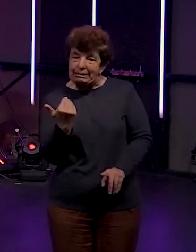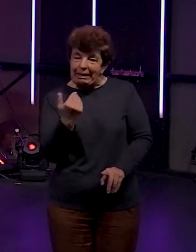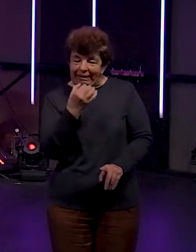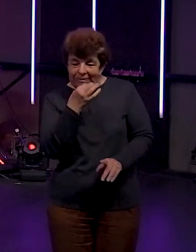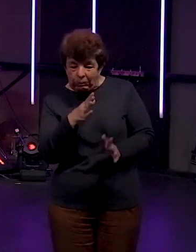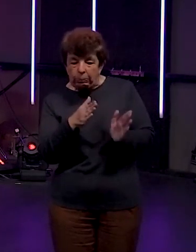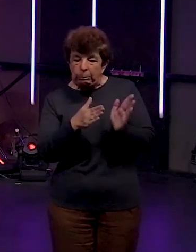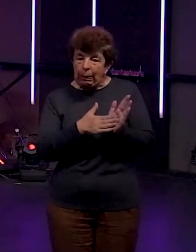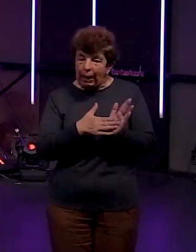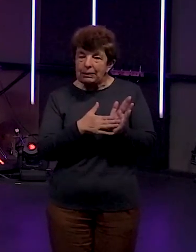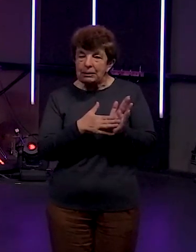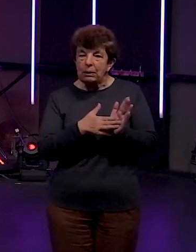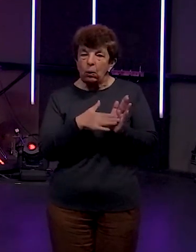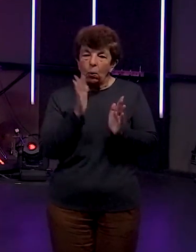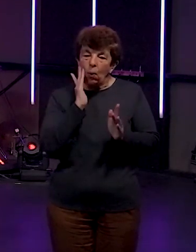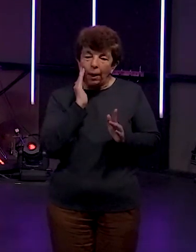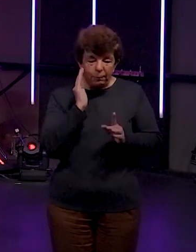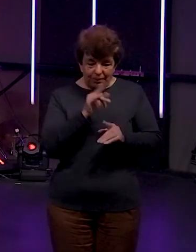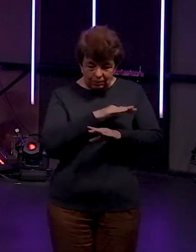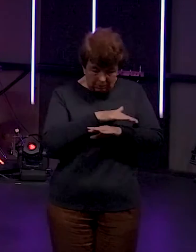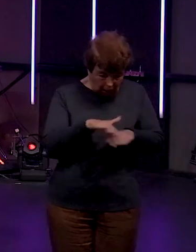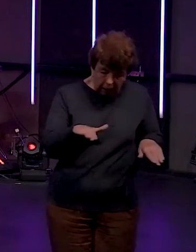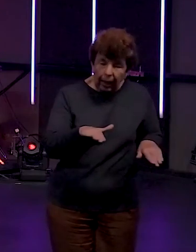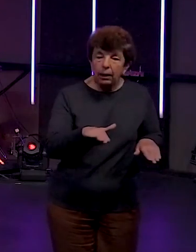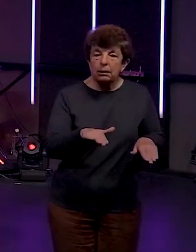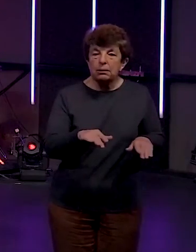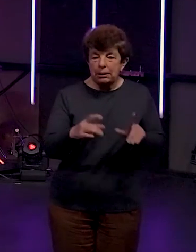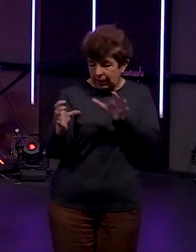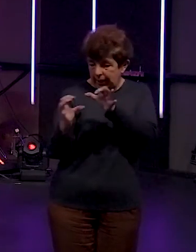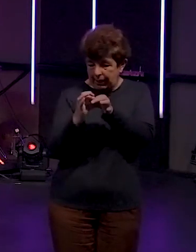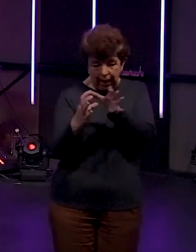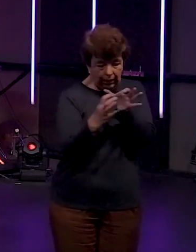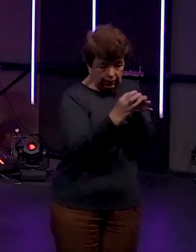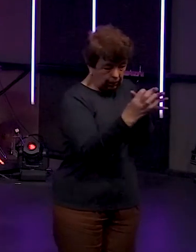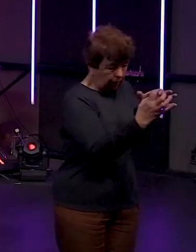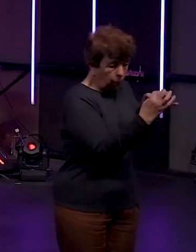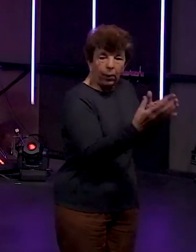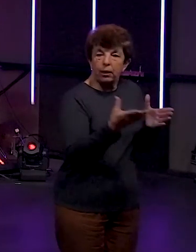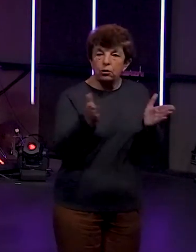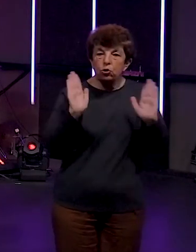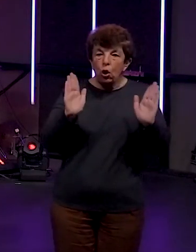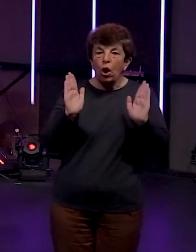months when we have been unable to connect with the church and we are